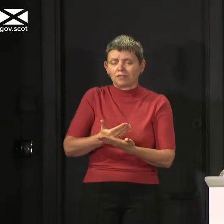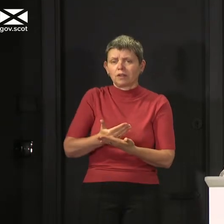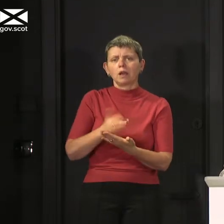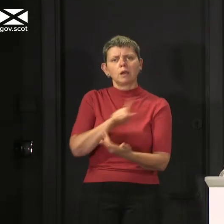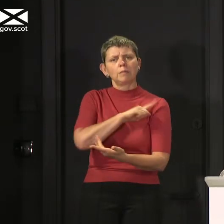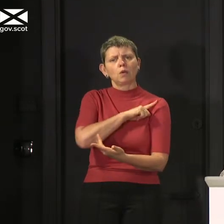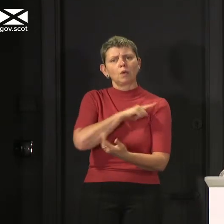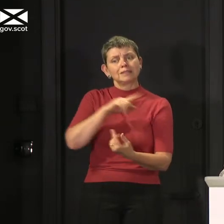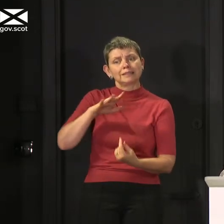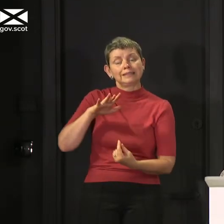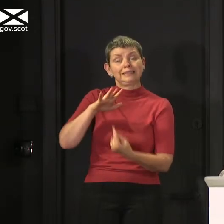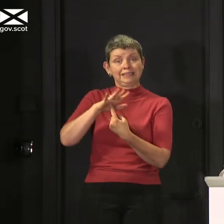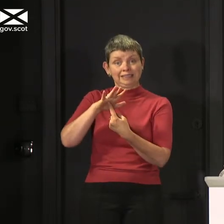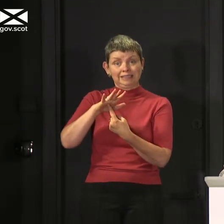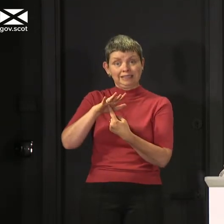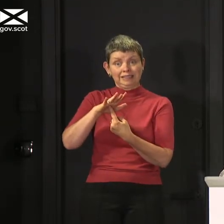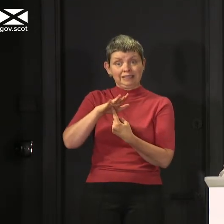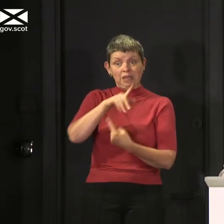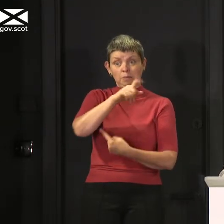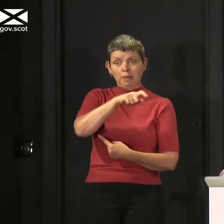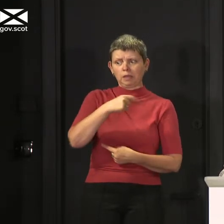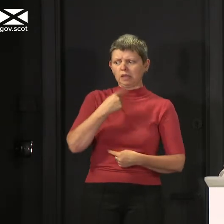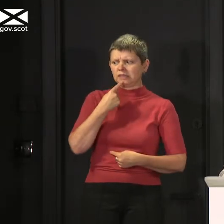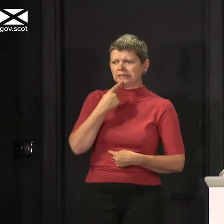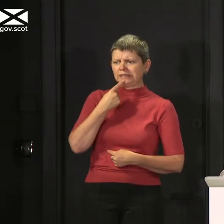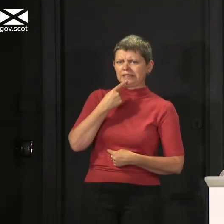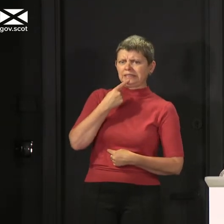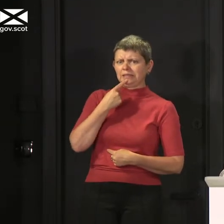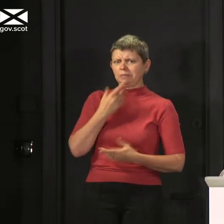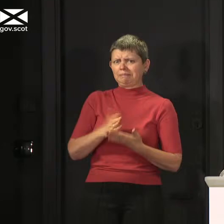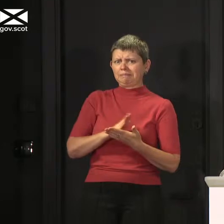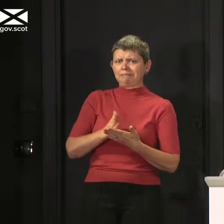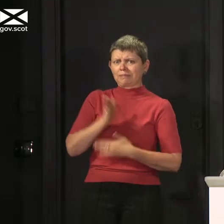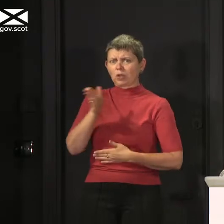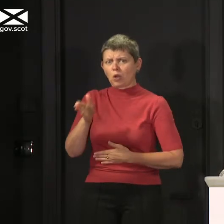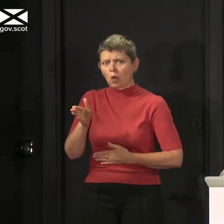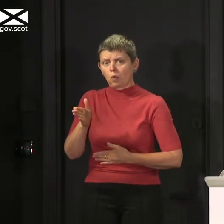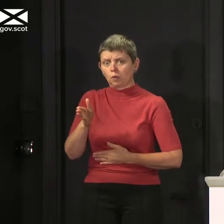is giving the public confidence to start going back to places, and if people, when they go